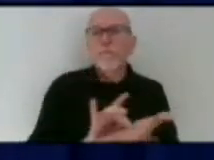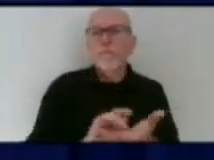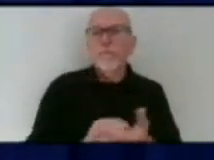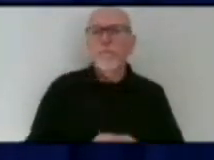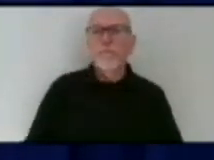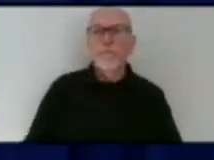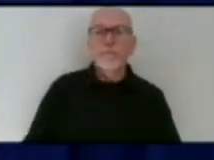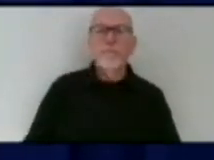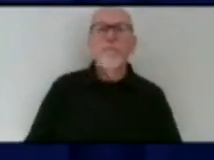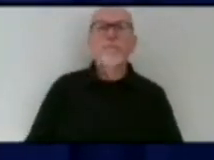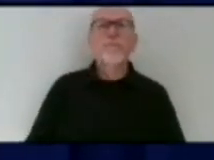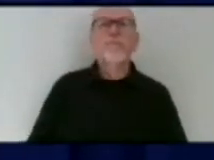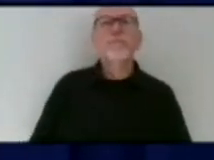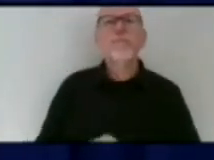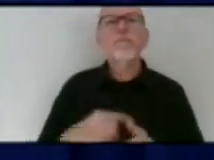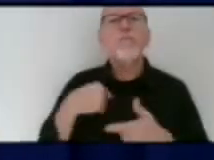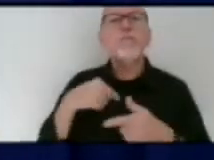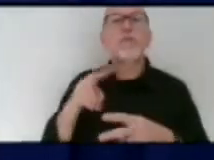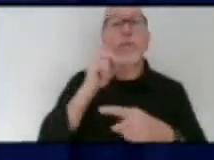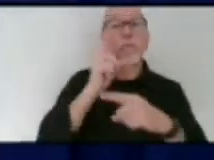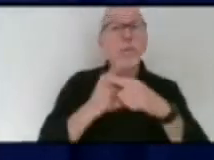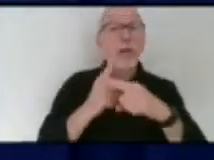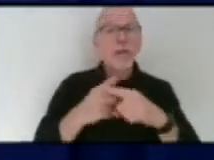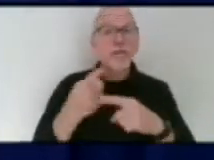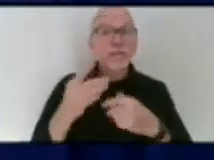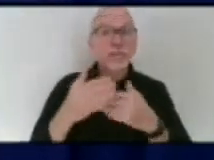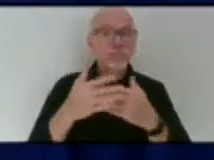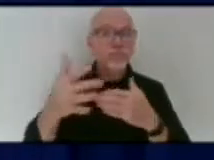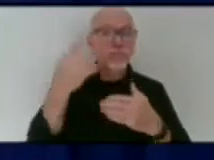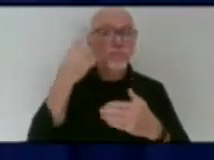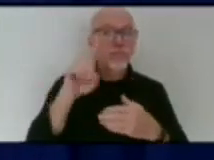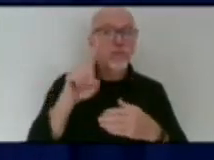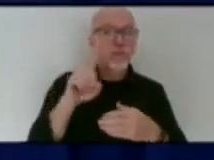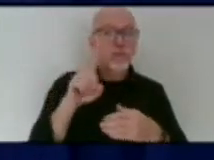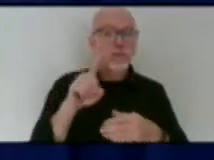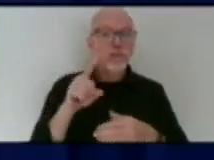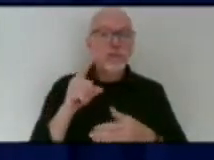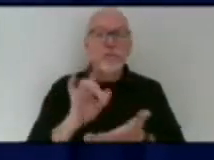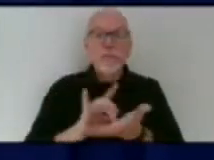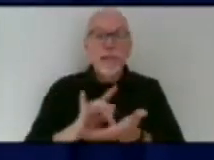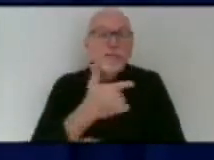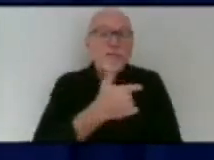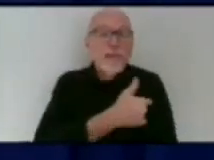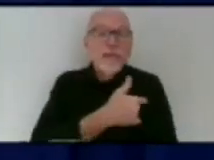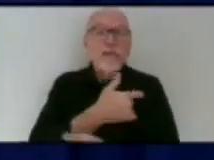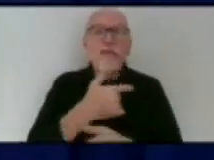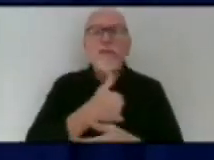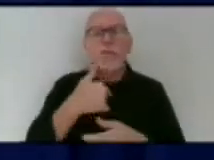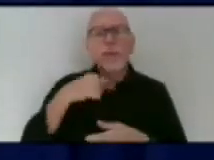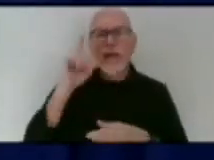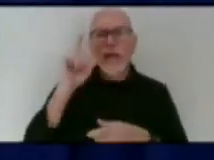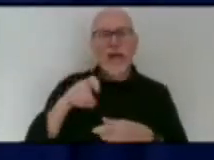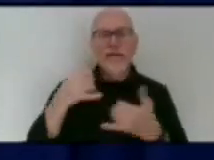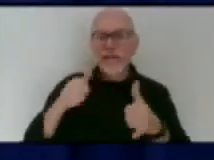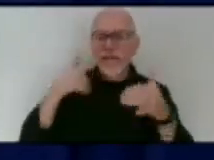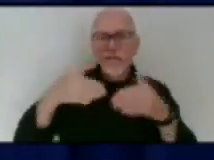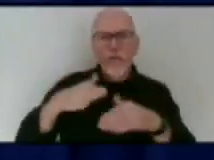movements on covert vaccine and treatment, we can't lose sight of the immediate needs not only in our hospitals, but in our long term care